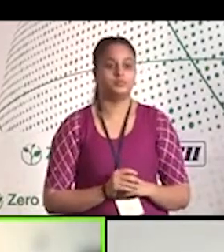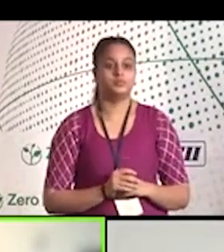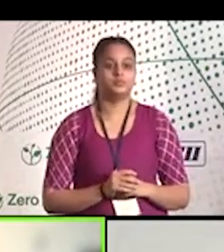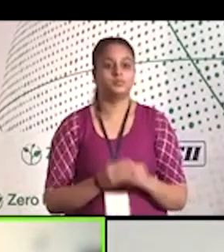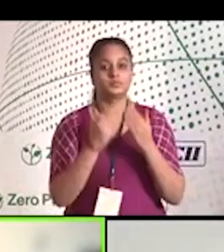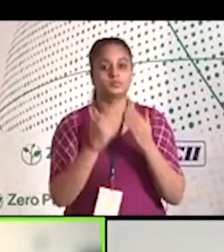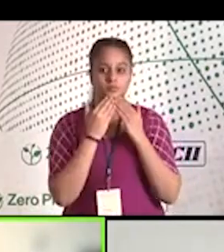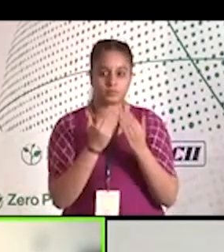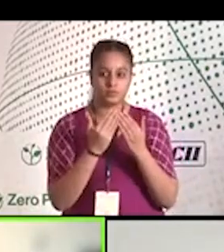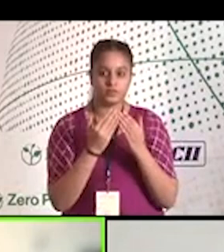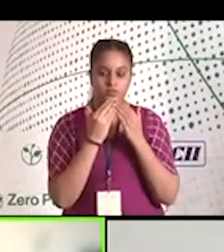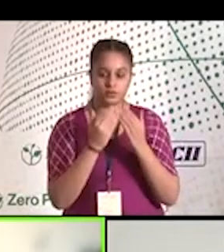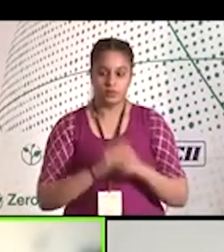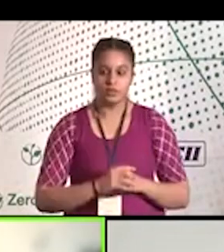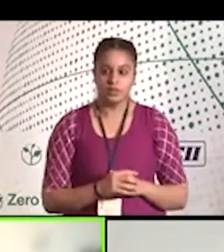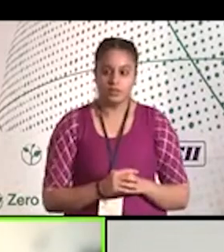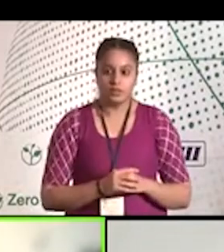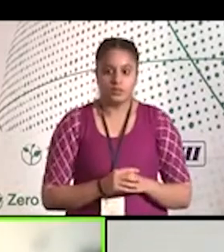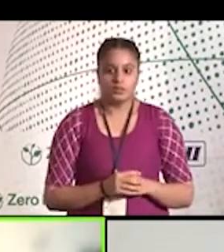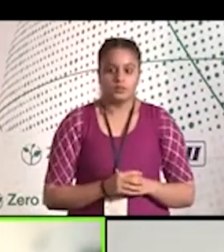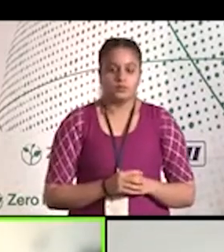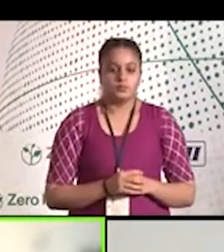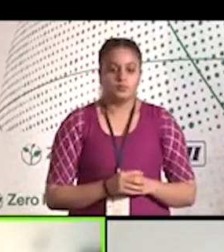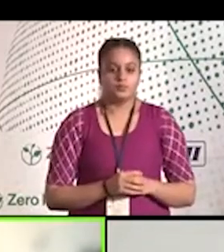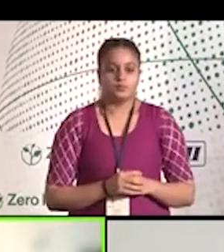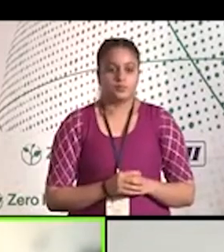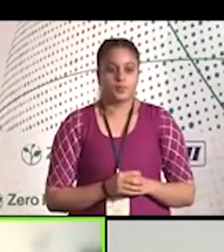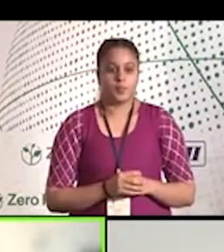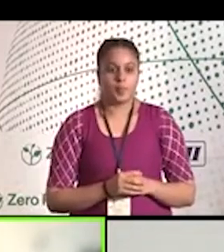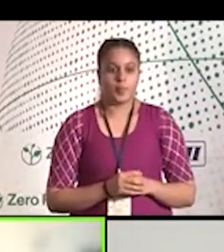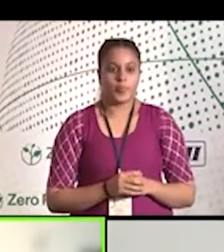Chitra in Bangladesh Business and Disabilities Network.